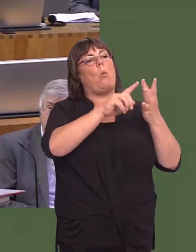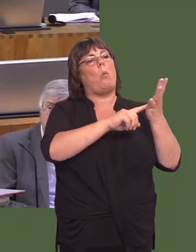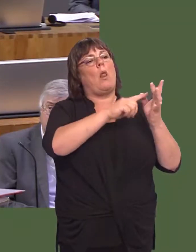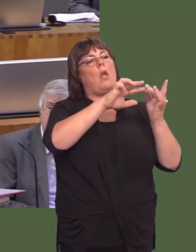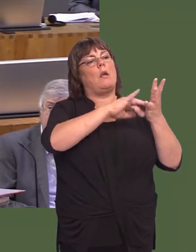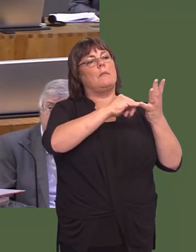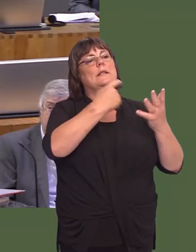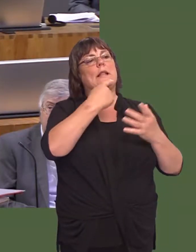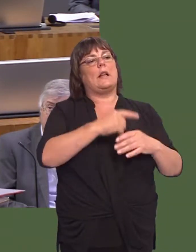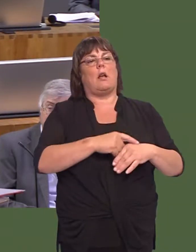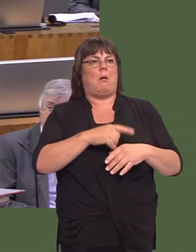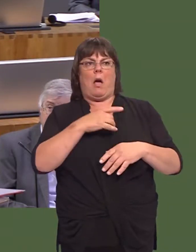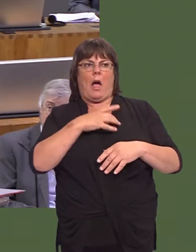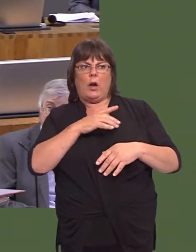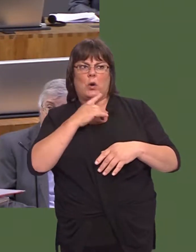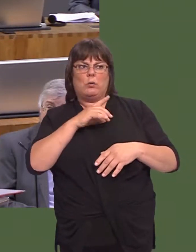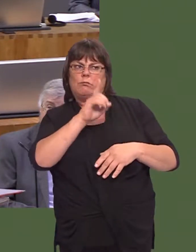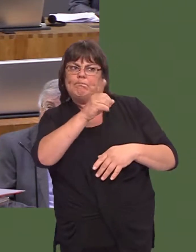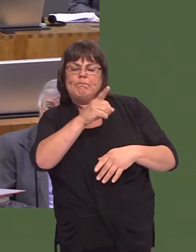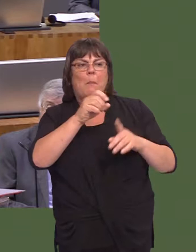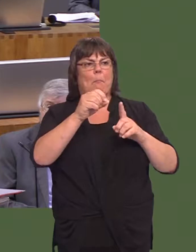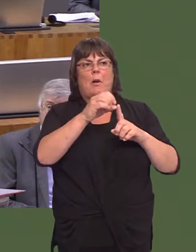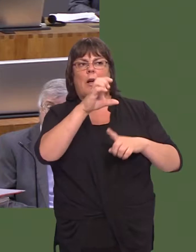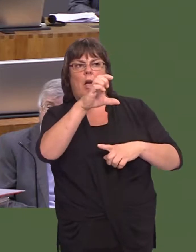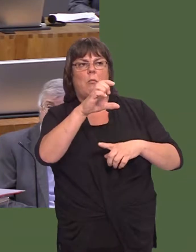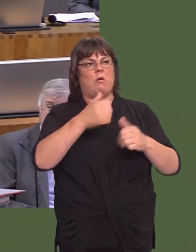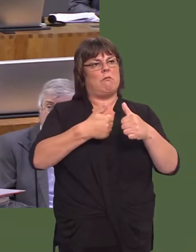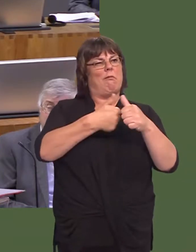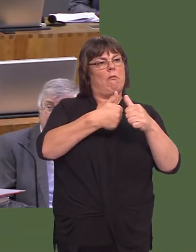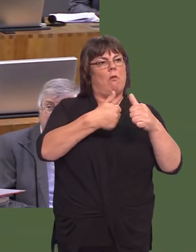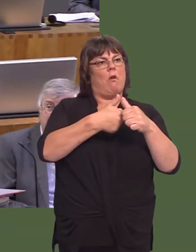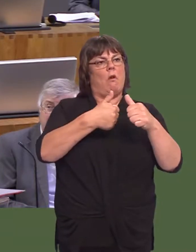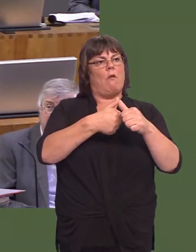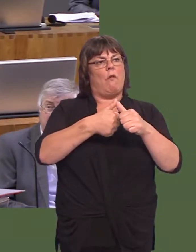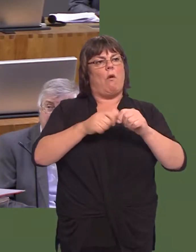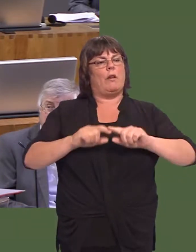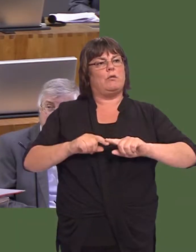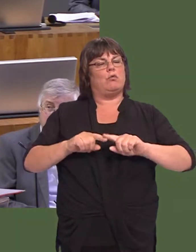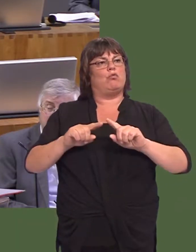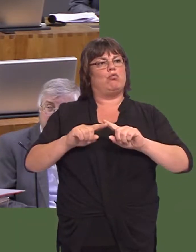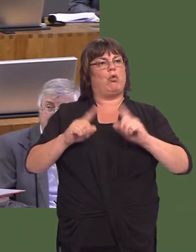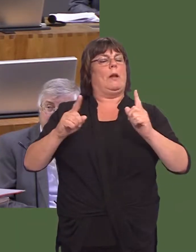I donít accuse Plaid Cymru of being in favour of an extreme Brexit at all.